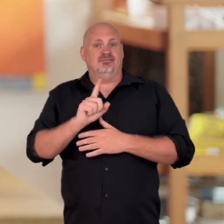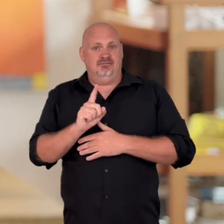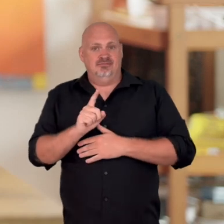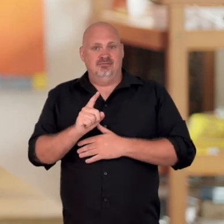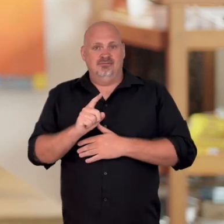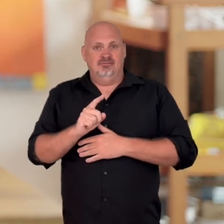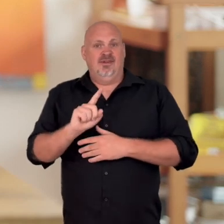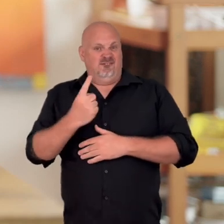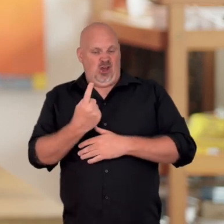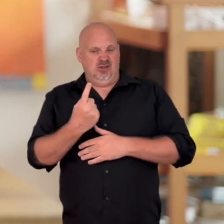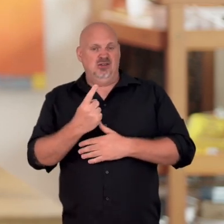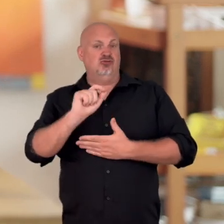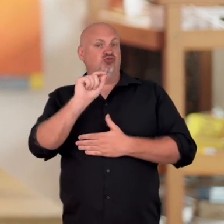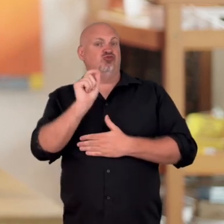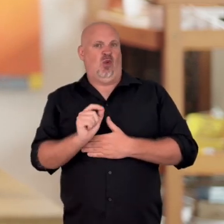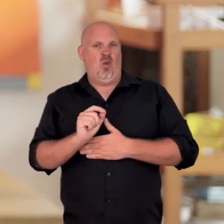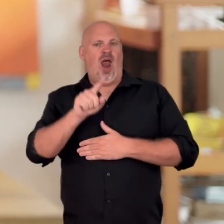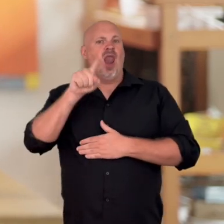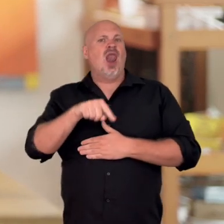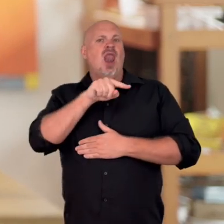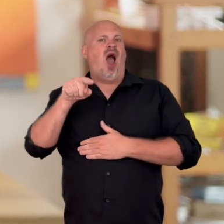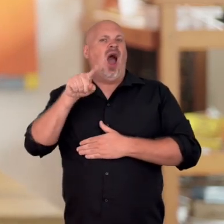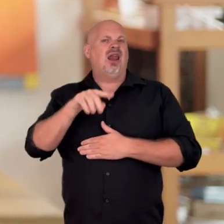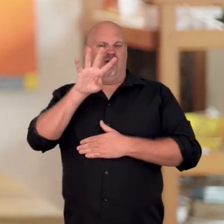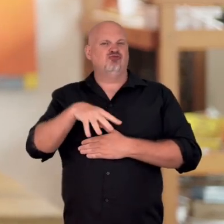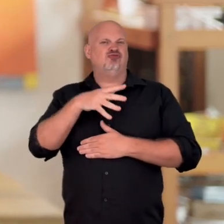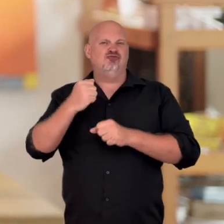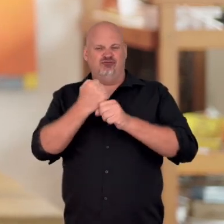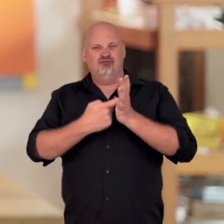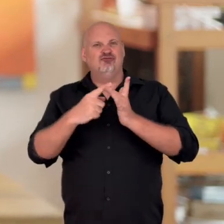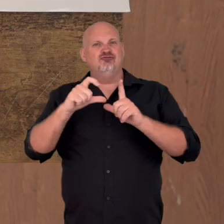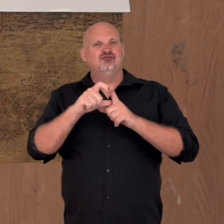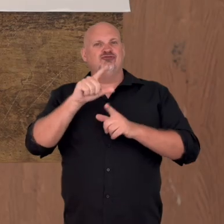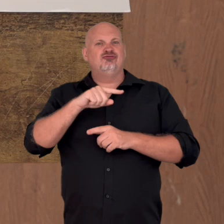I like to use grid lines before I start any work um now you can see the image